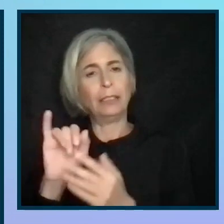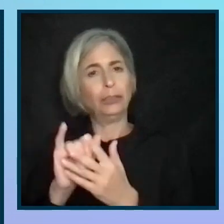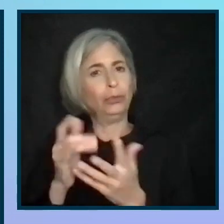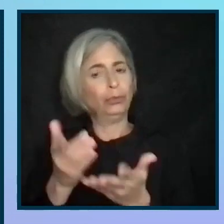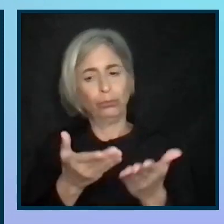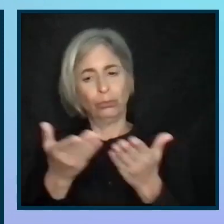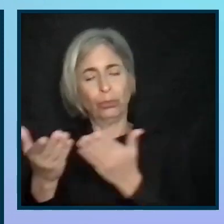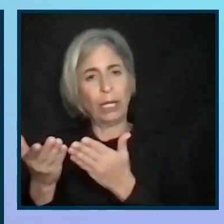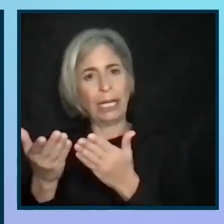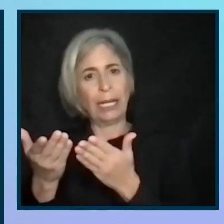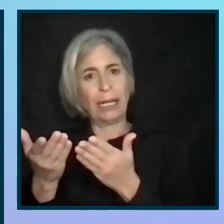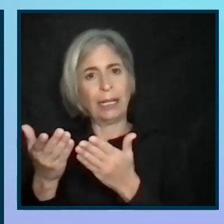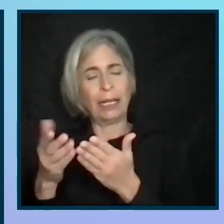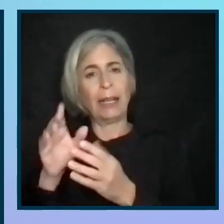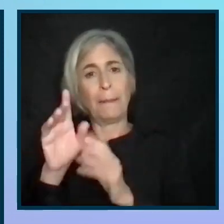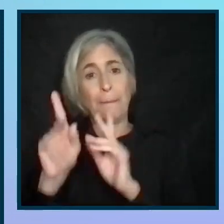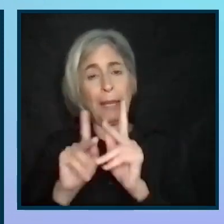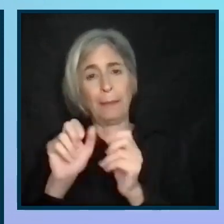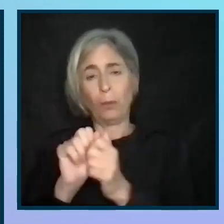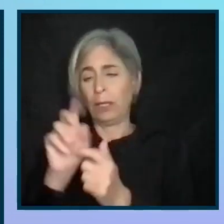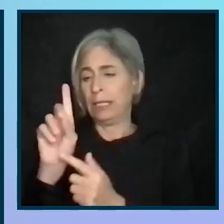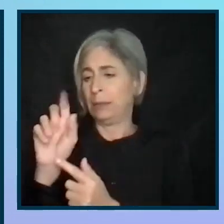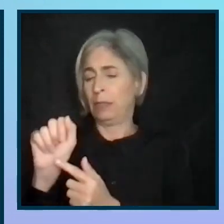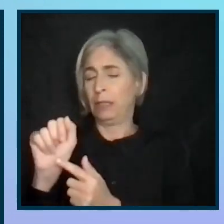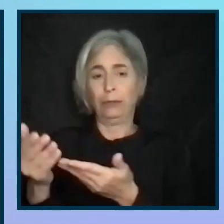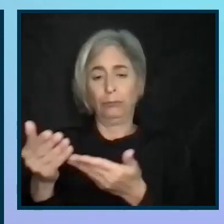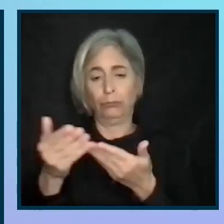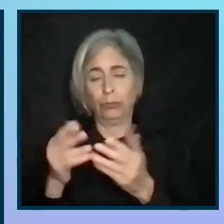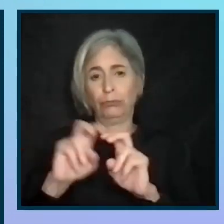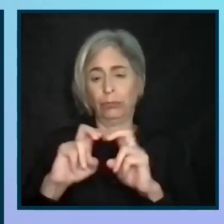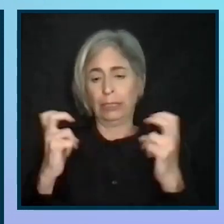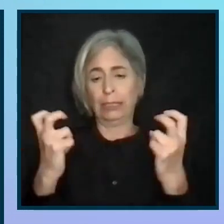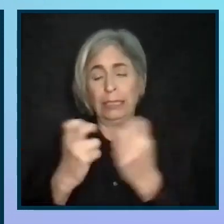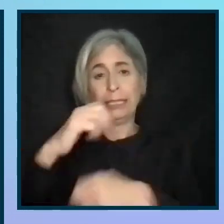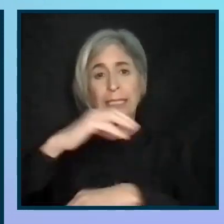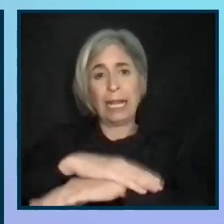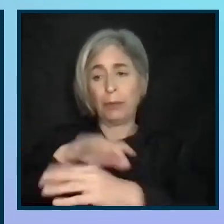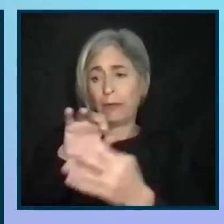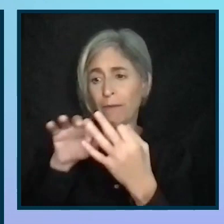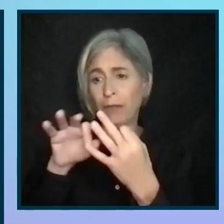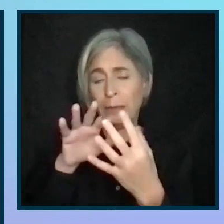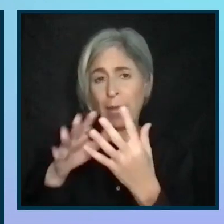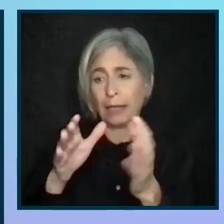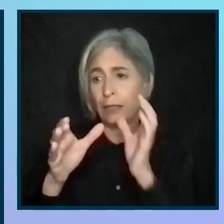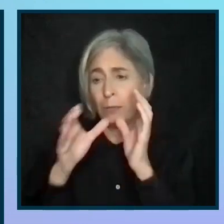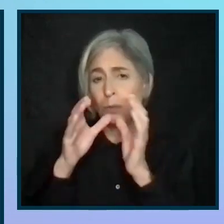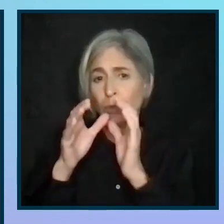into their discovery, to their personas, their design thinking, and then to communicate all of that stuff